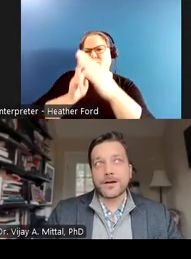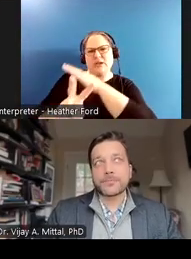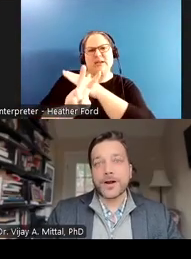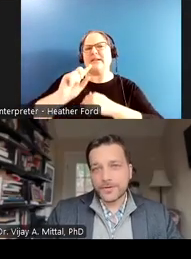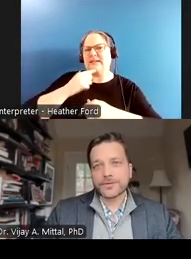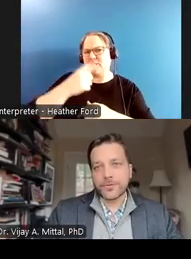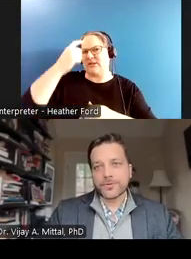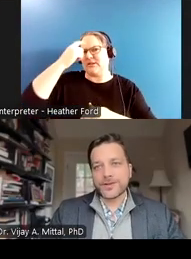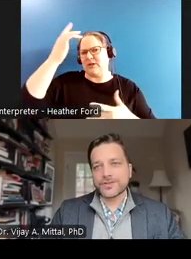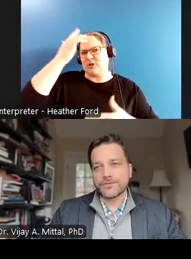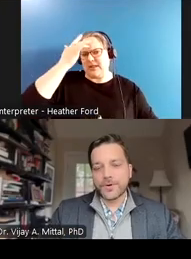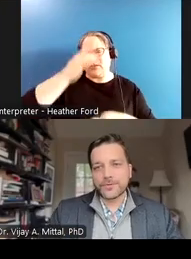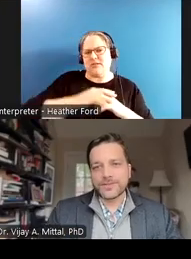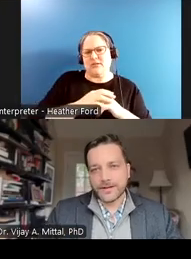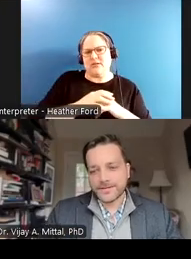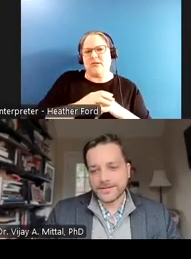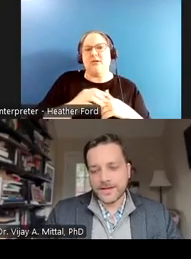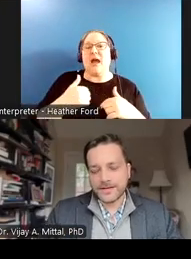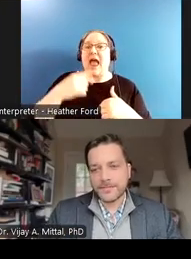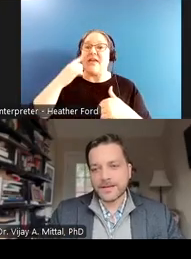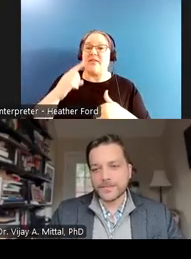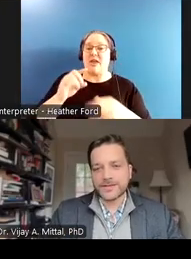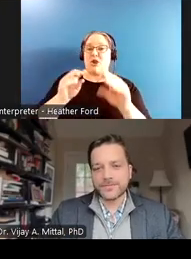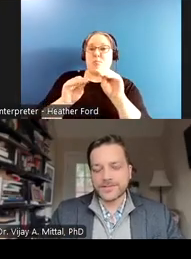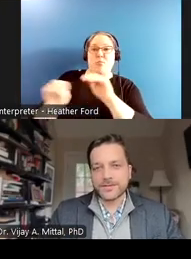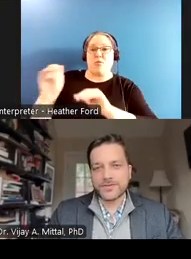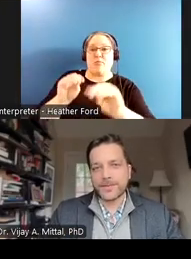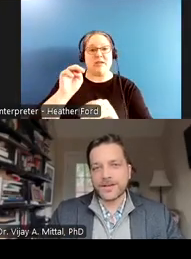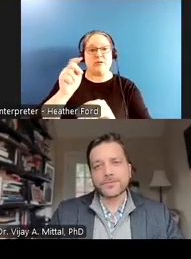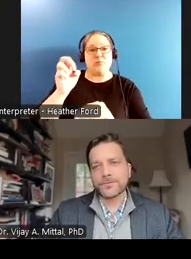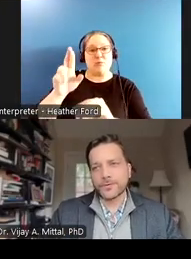a broader incorporation of motor signs can make a big difference here. So, I'm going to go through a